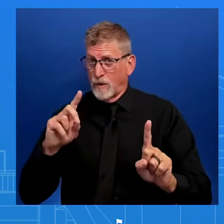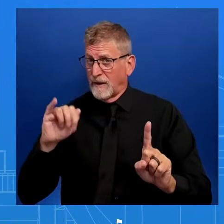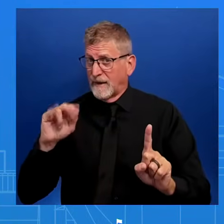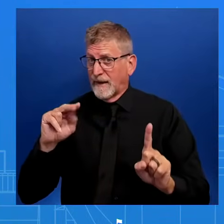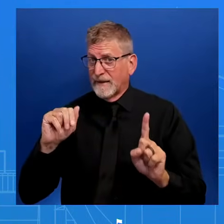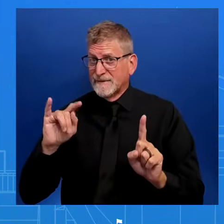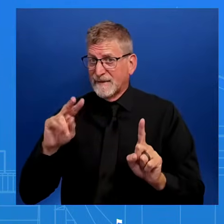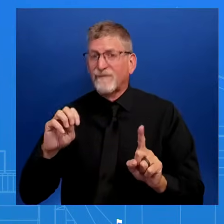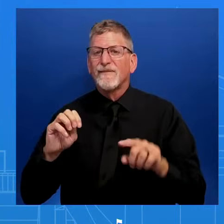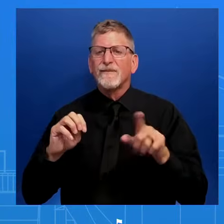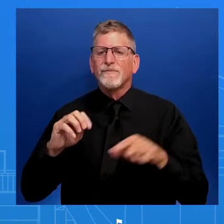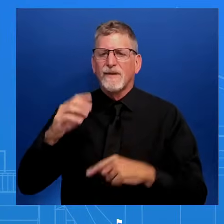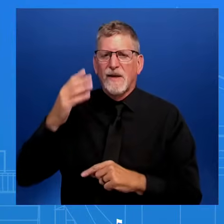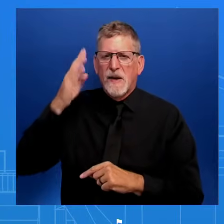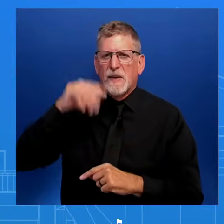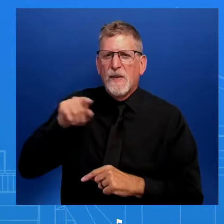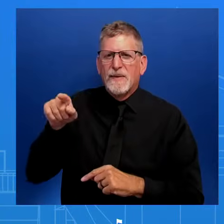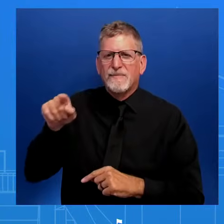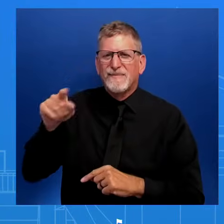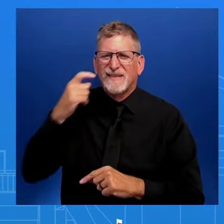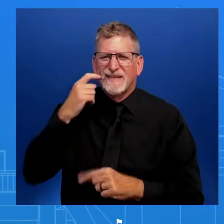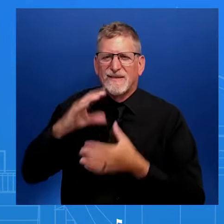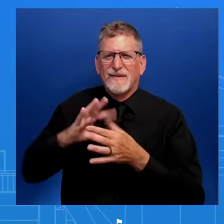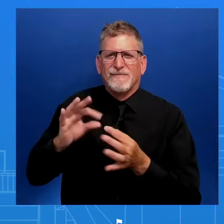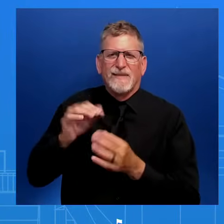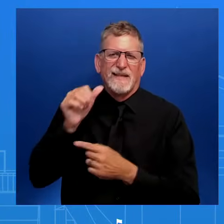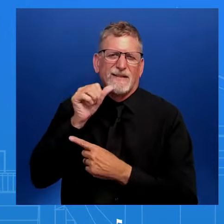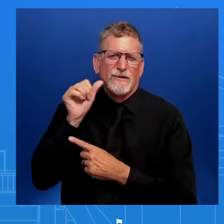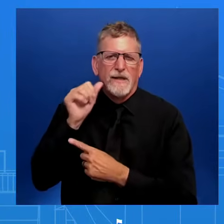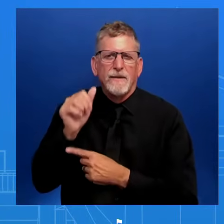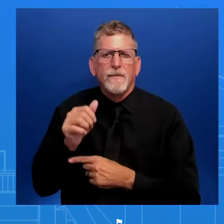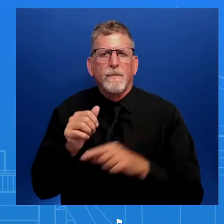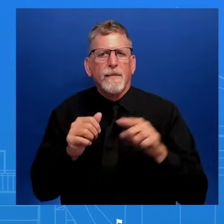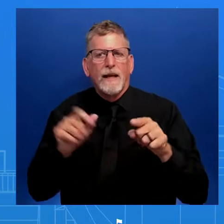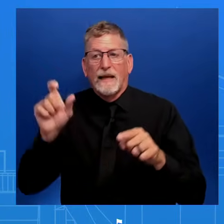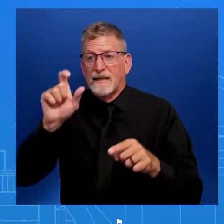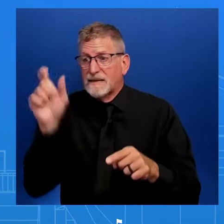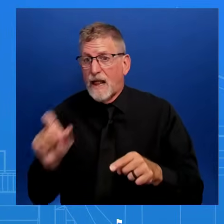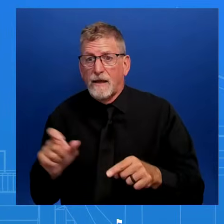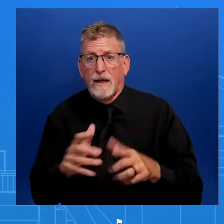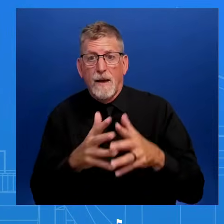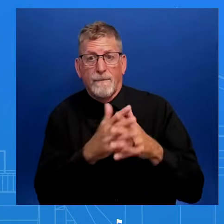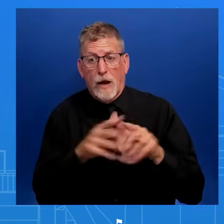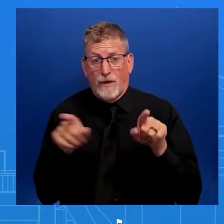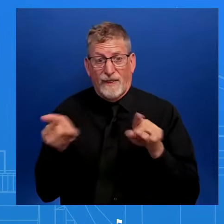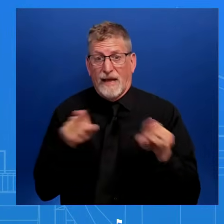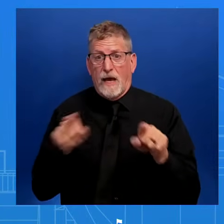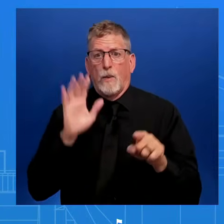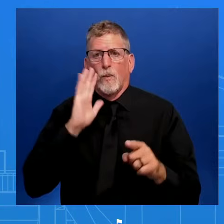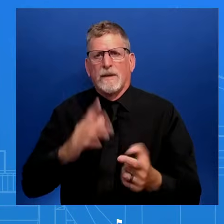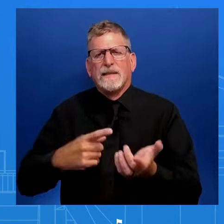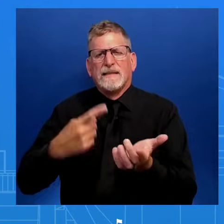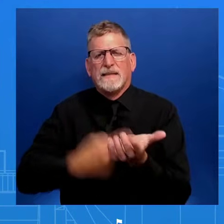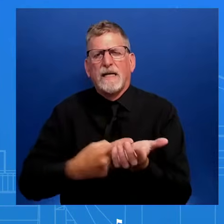once again, if we could just ask him to step out of that door into this -- into this room for 45 minutes.